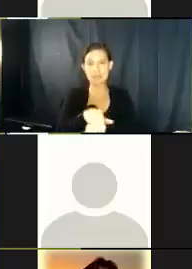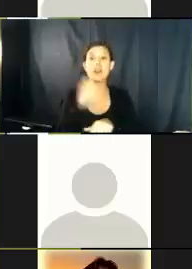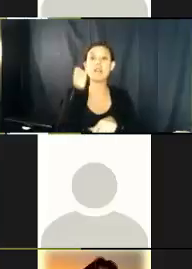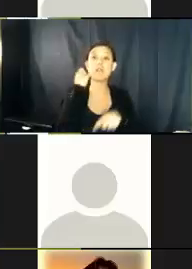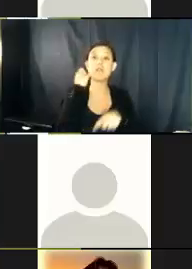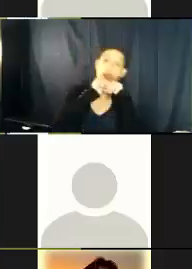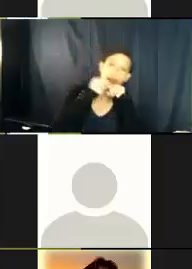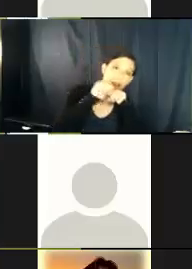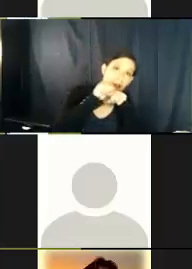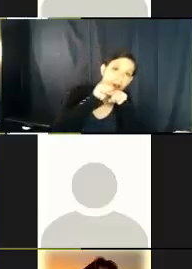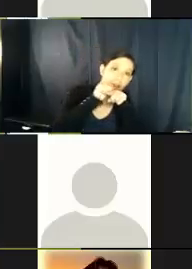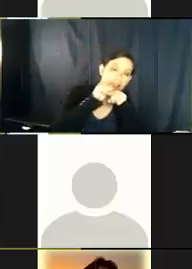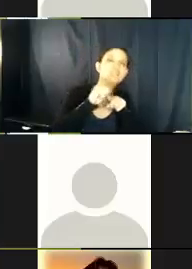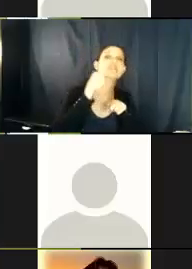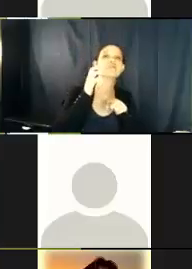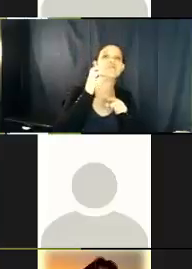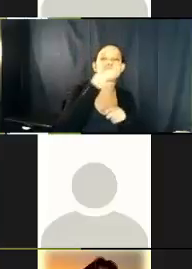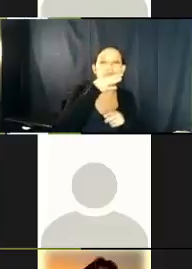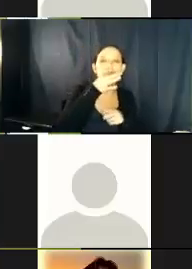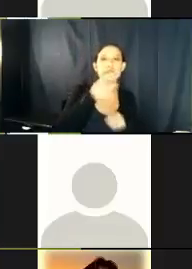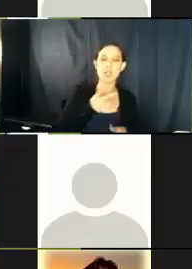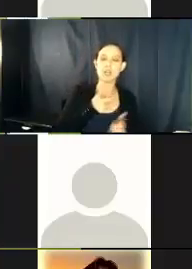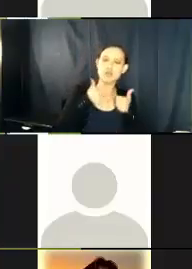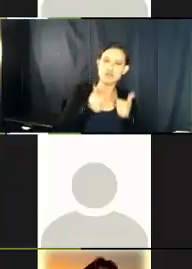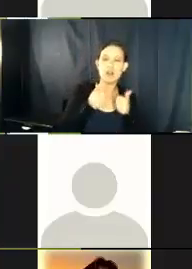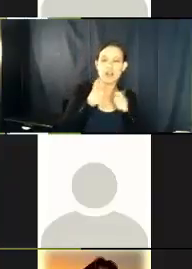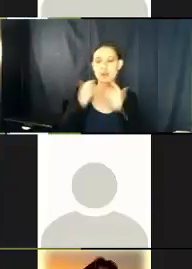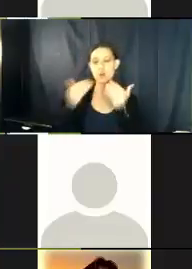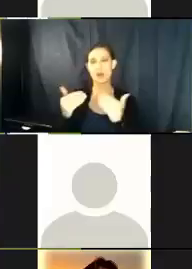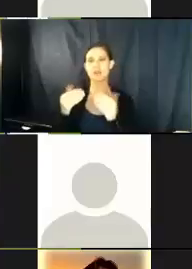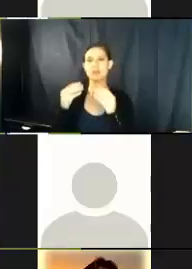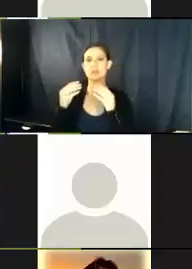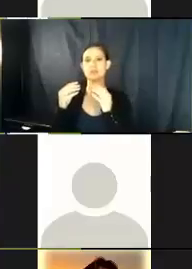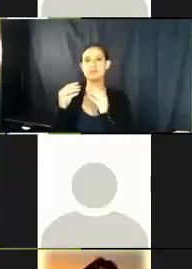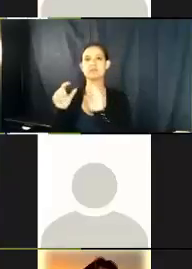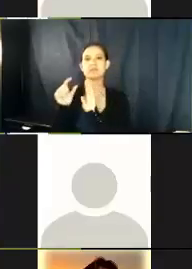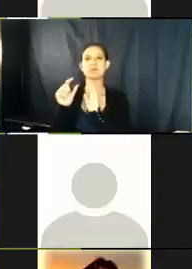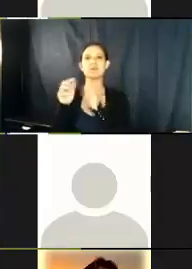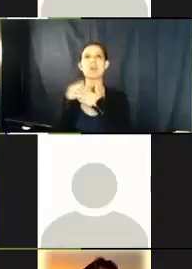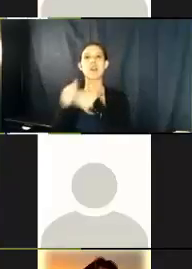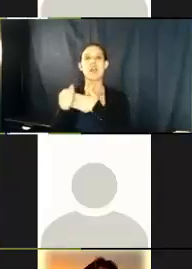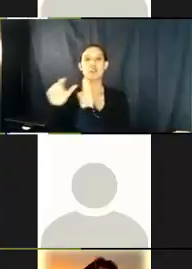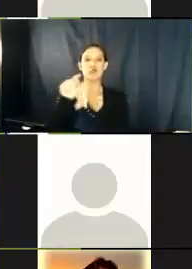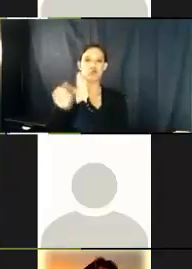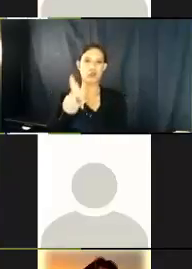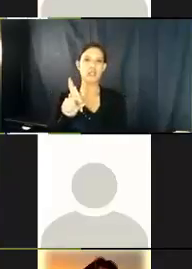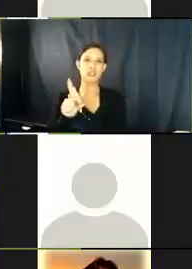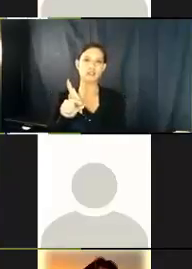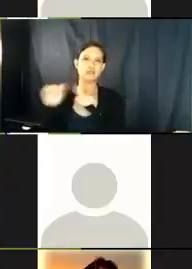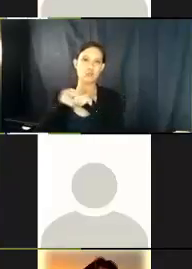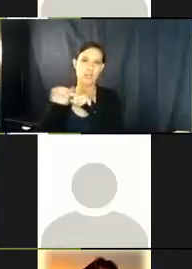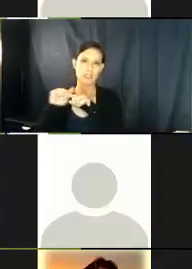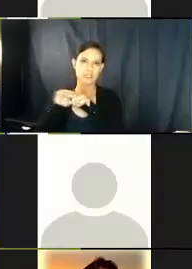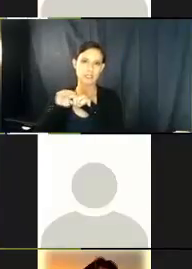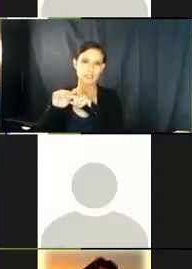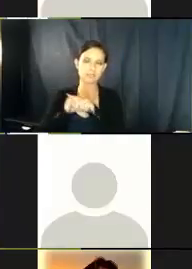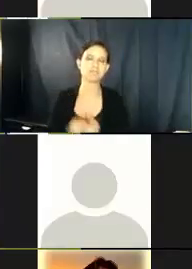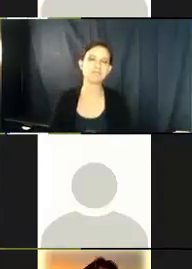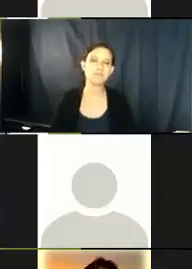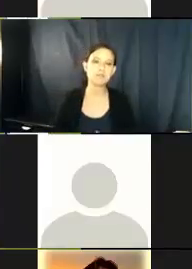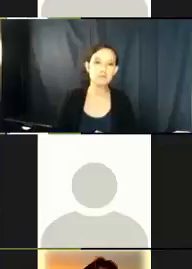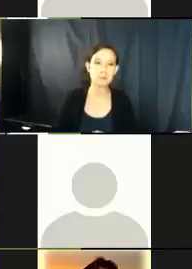it the concept down that they can move into a more guided crafting environment and a graded